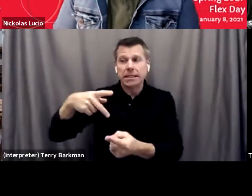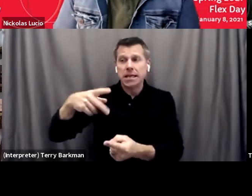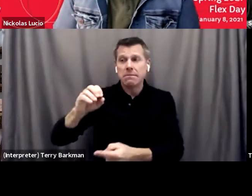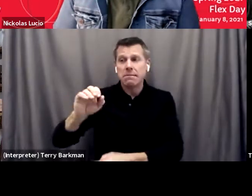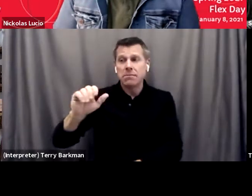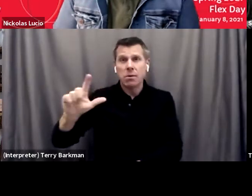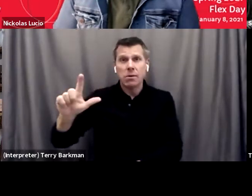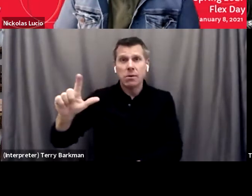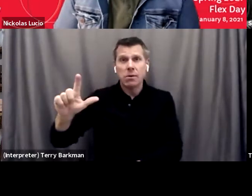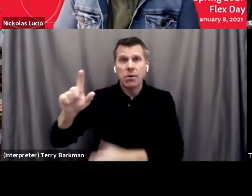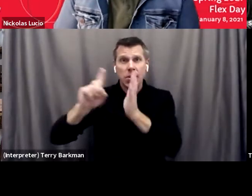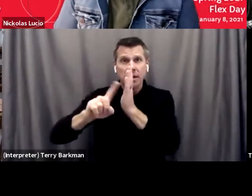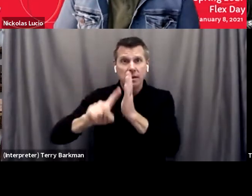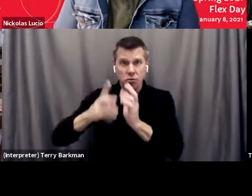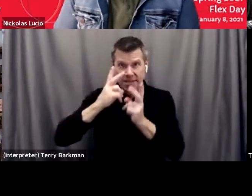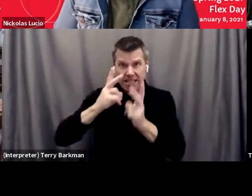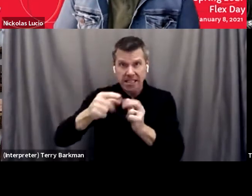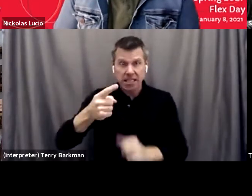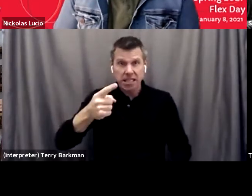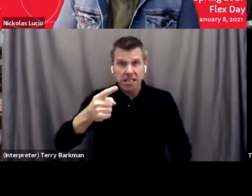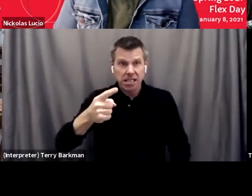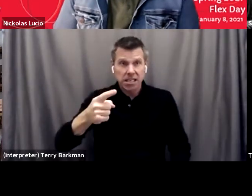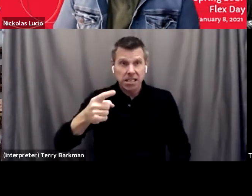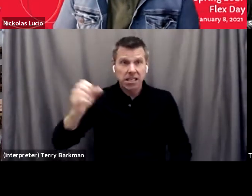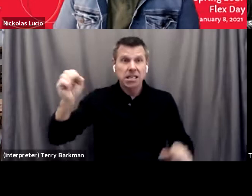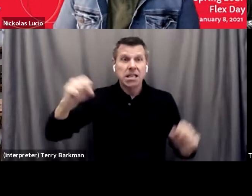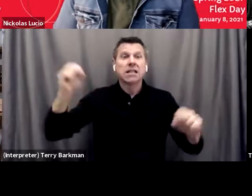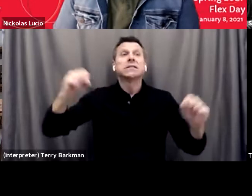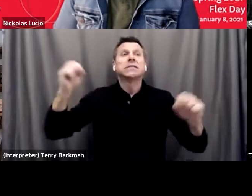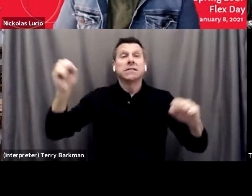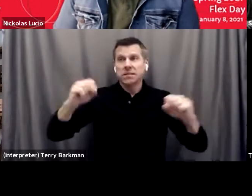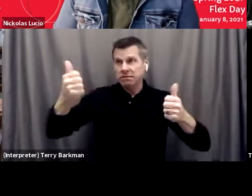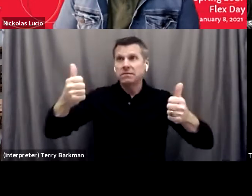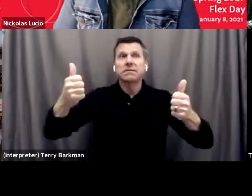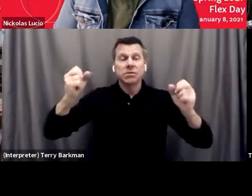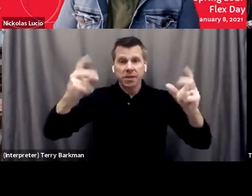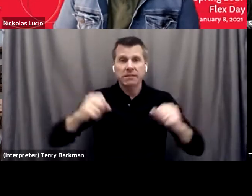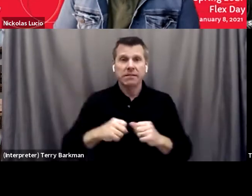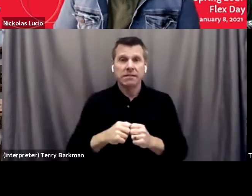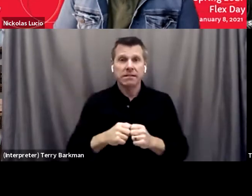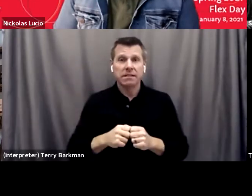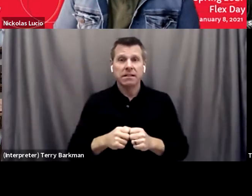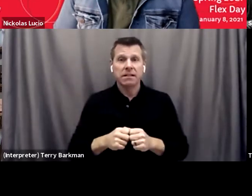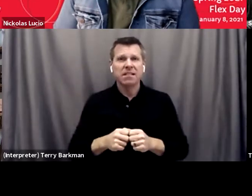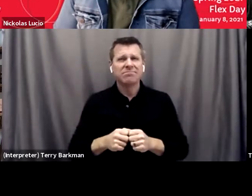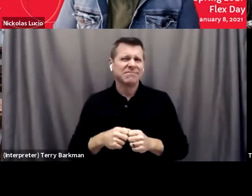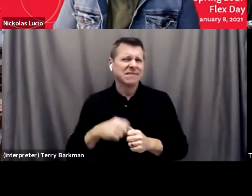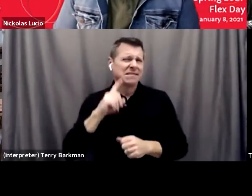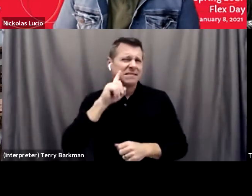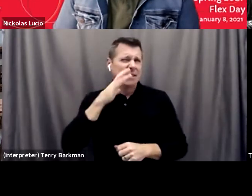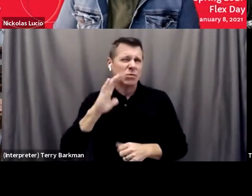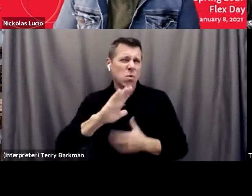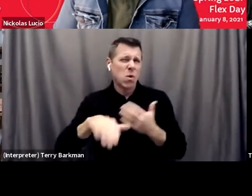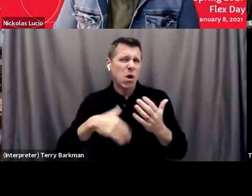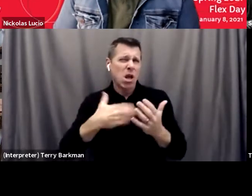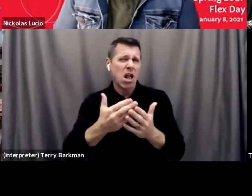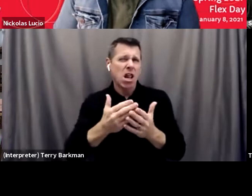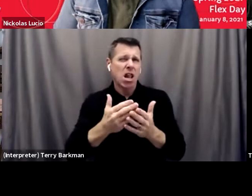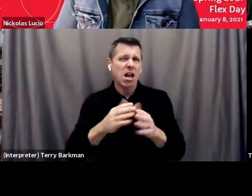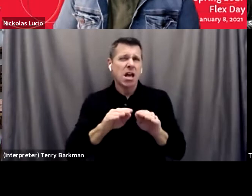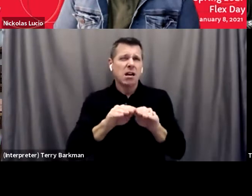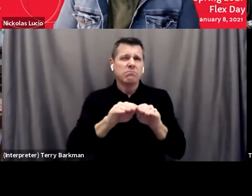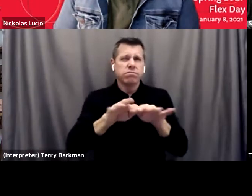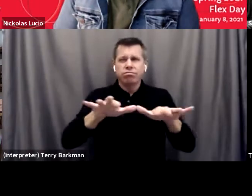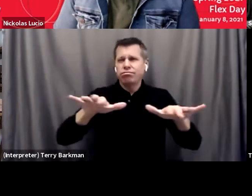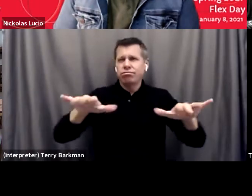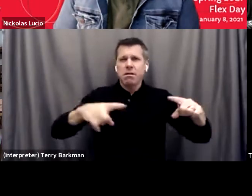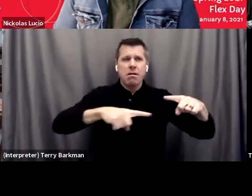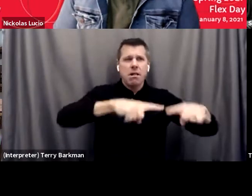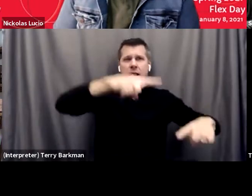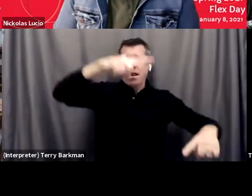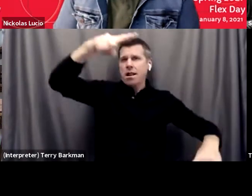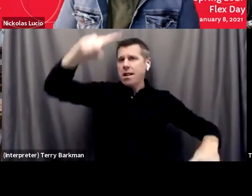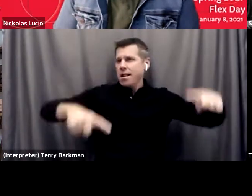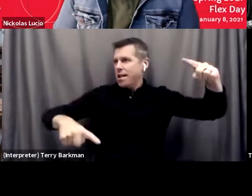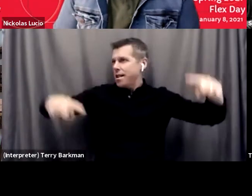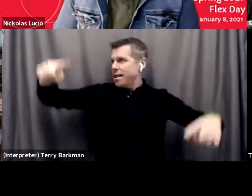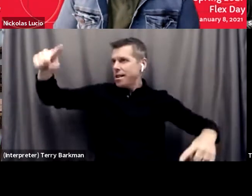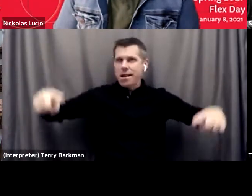the surveys? Yeah. Okay. So it looks like we're all kind of spread out across the board in terms of our our understanding of the way